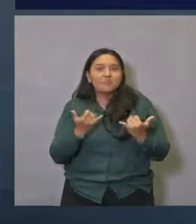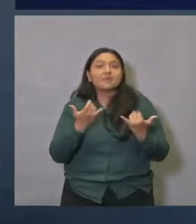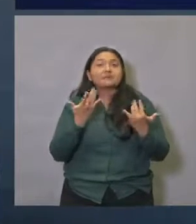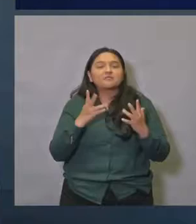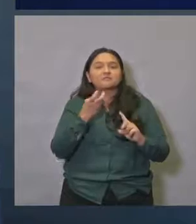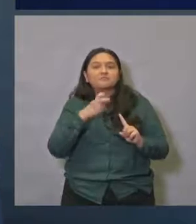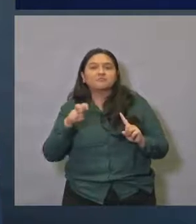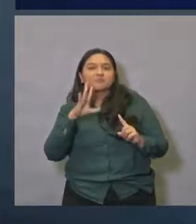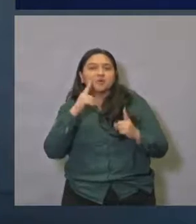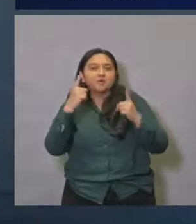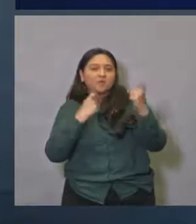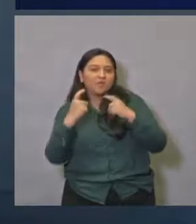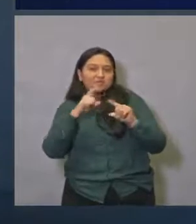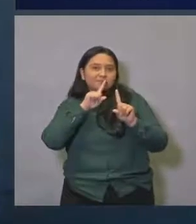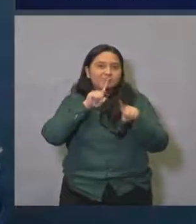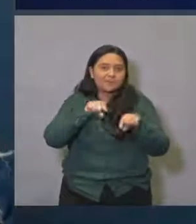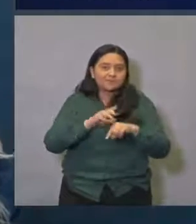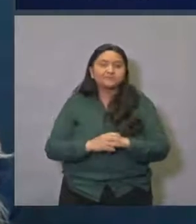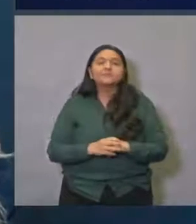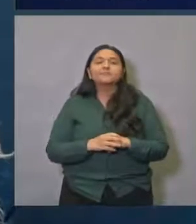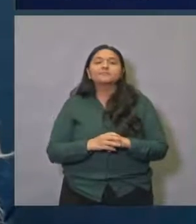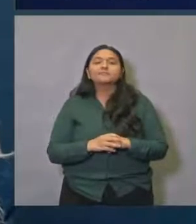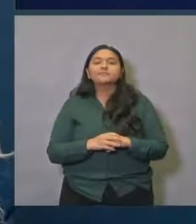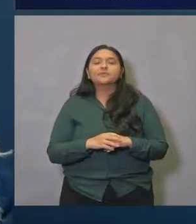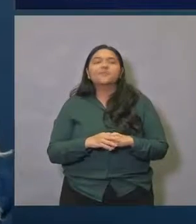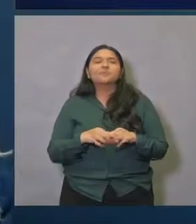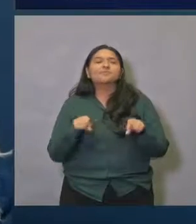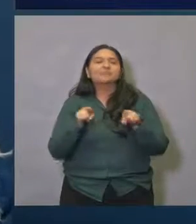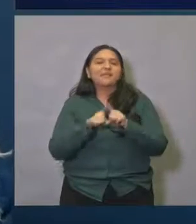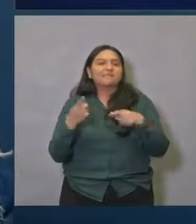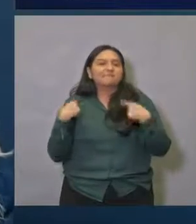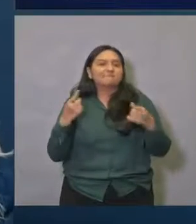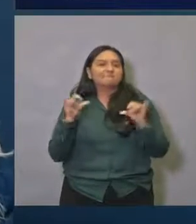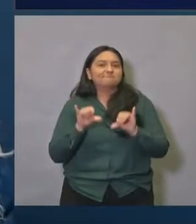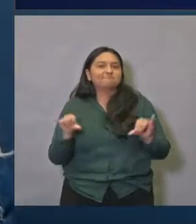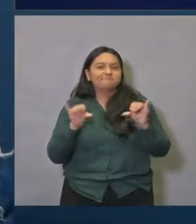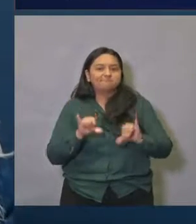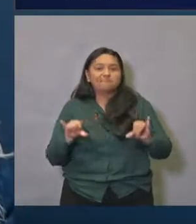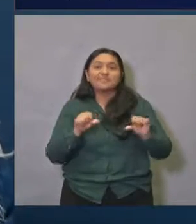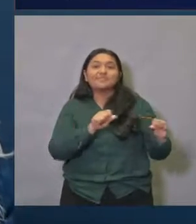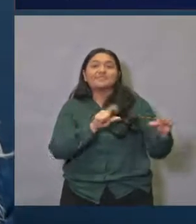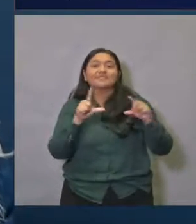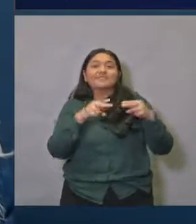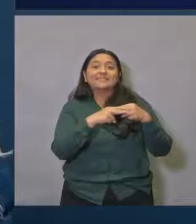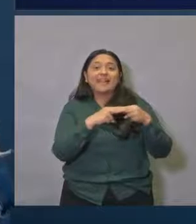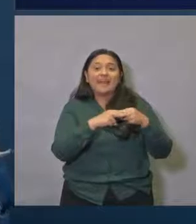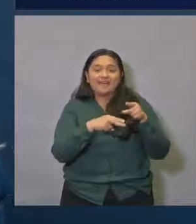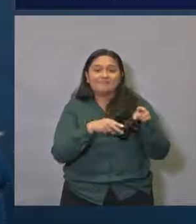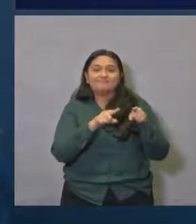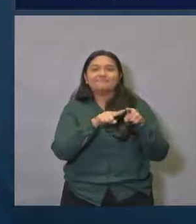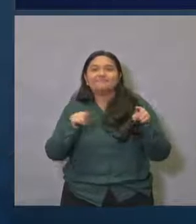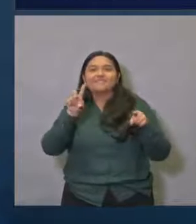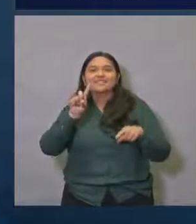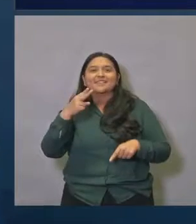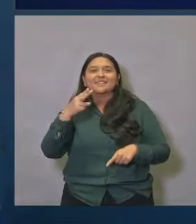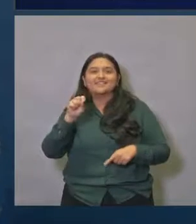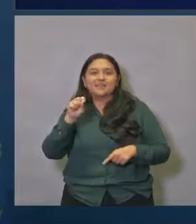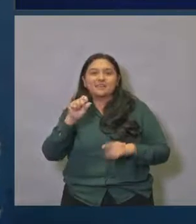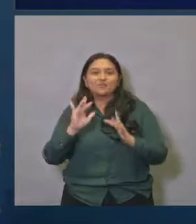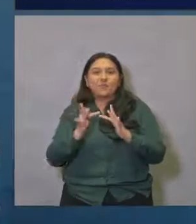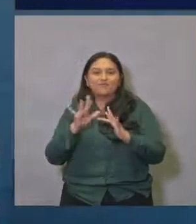TODAY, THEN TURN IT OVER TO WITH